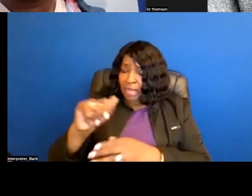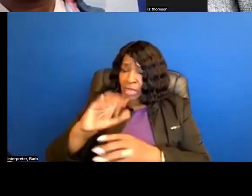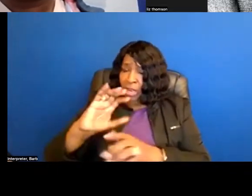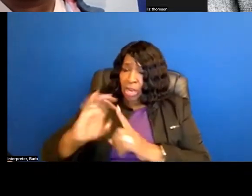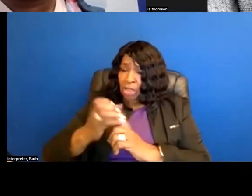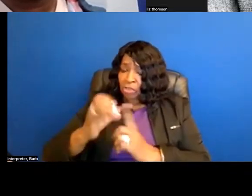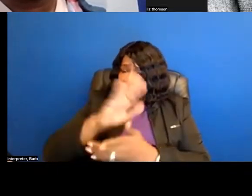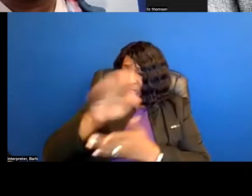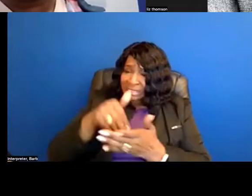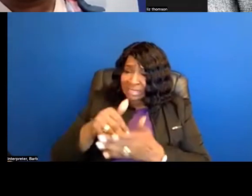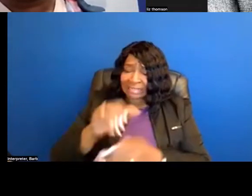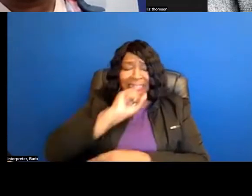nothing was coming up.